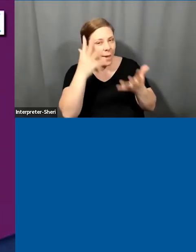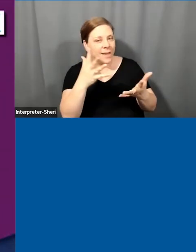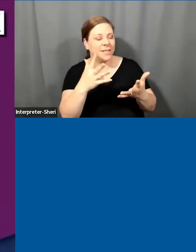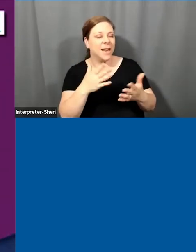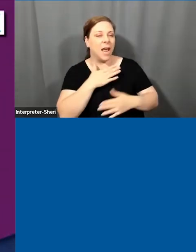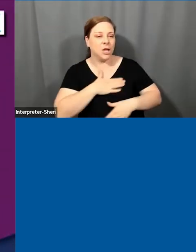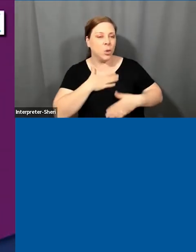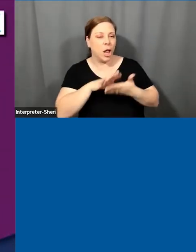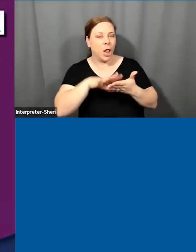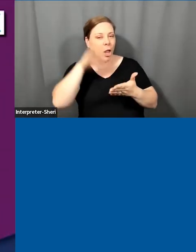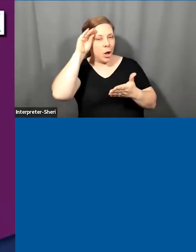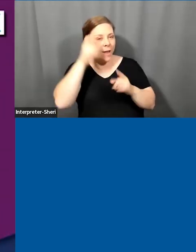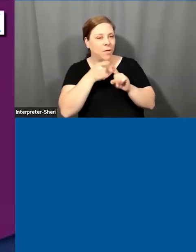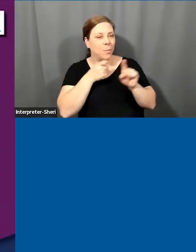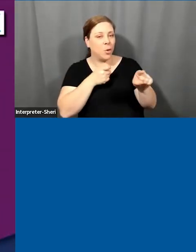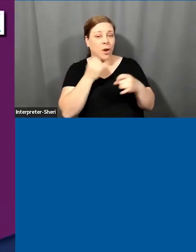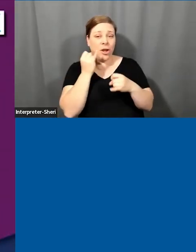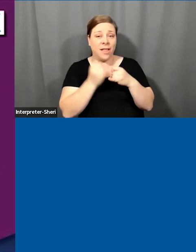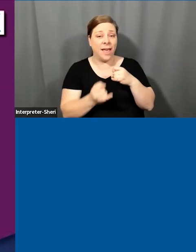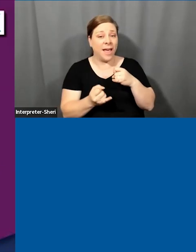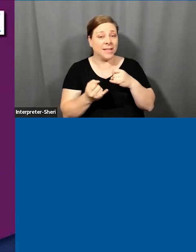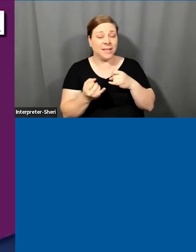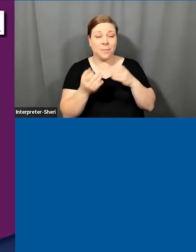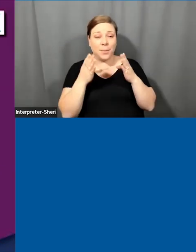So you were the last step. Thank you for bringing it home for us